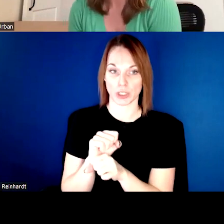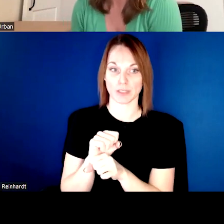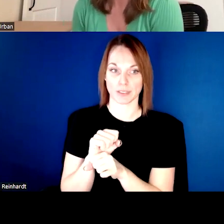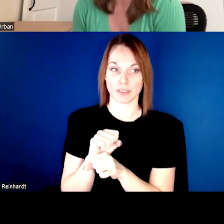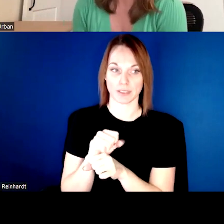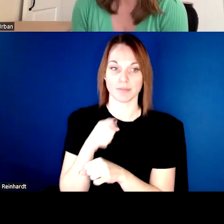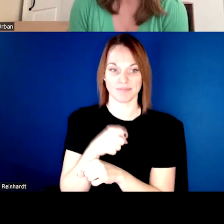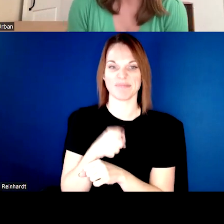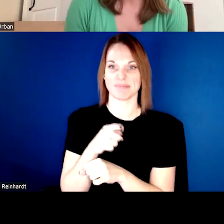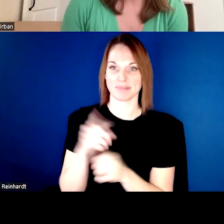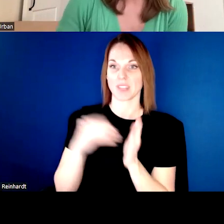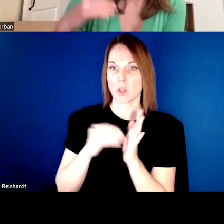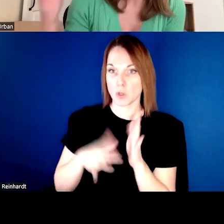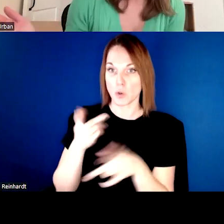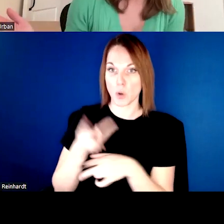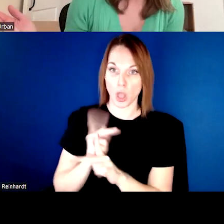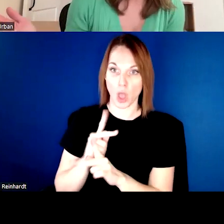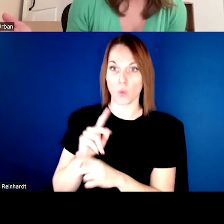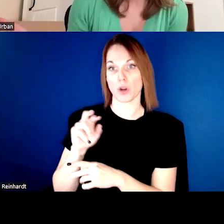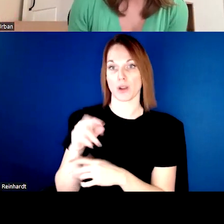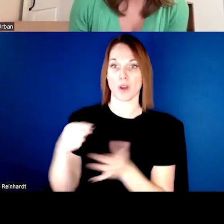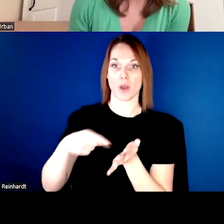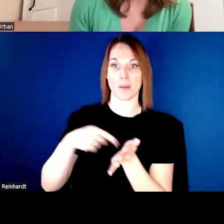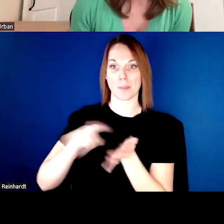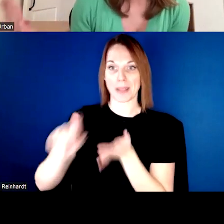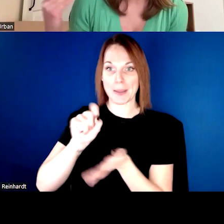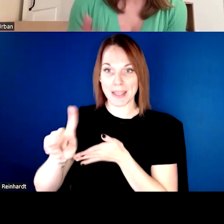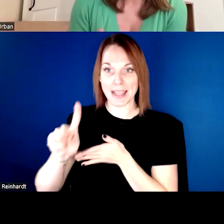student loan repayment actually increases for those students who are required to